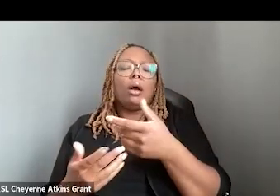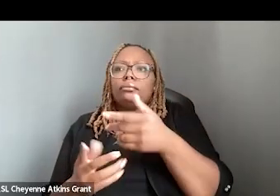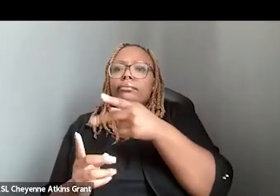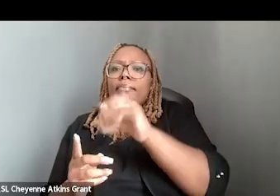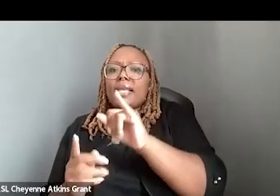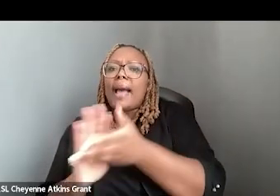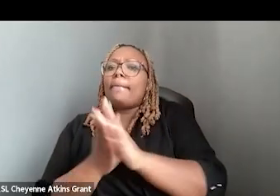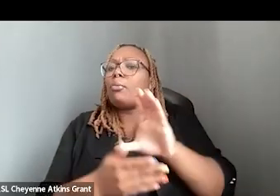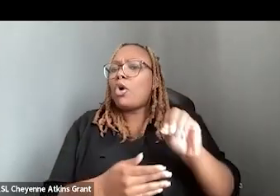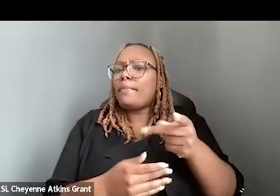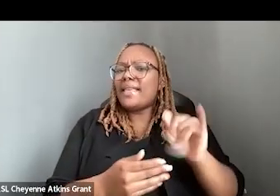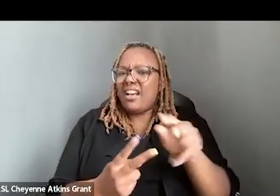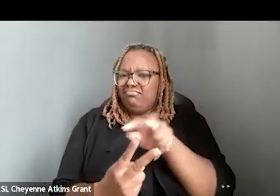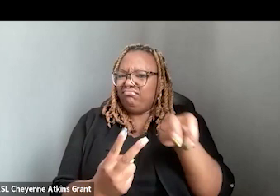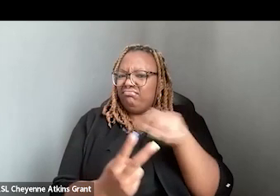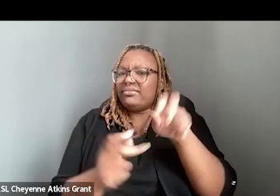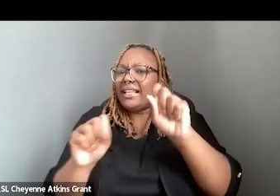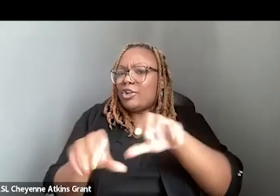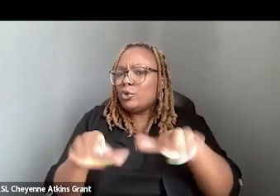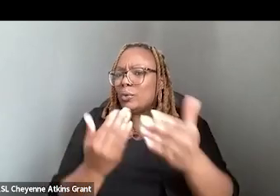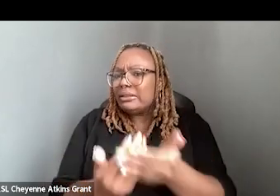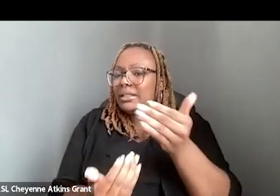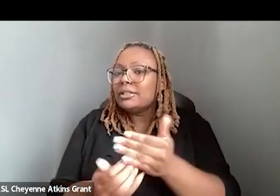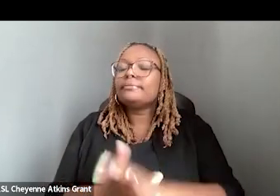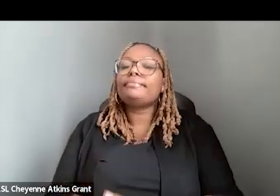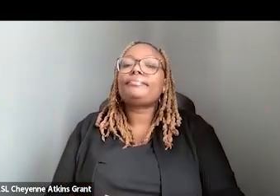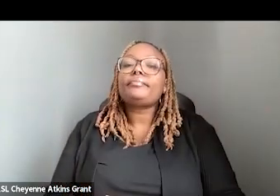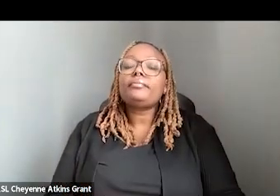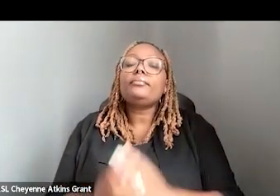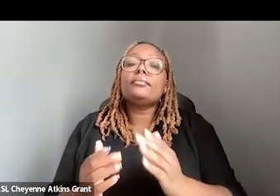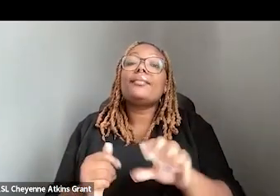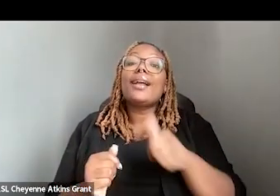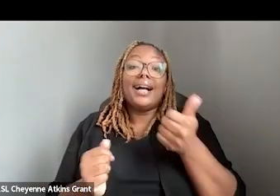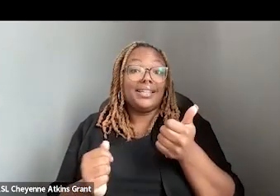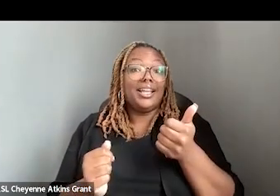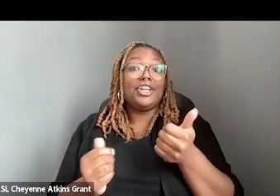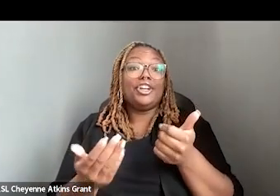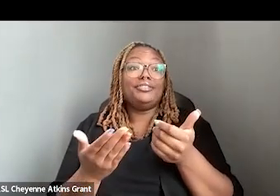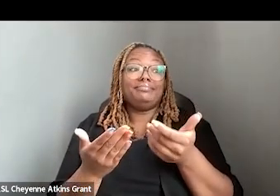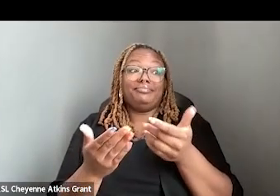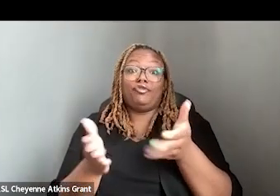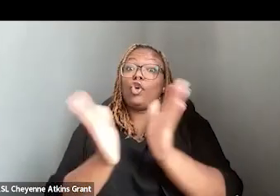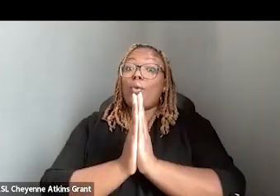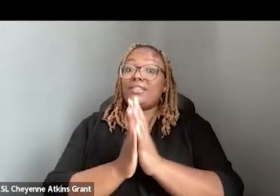The third one is a request from a lot of other authorized users and Sponsored Projects Office